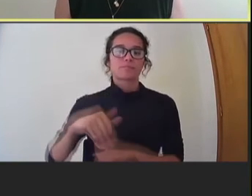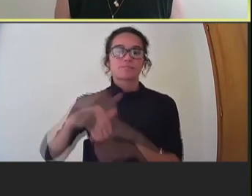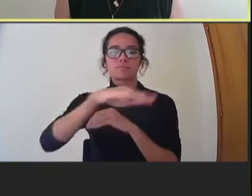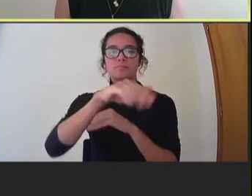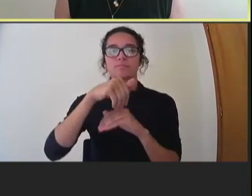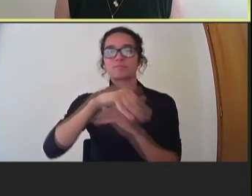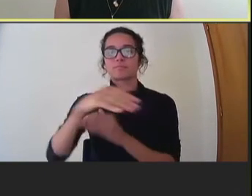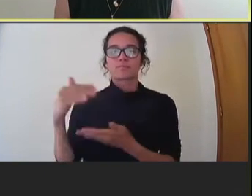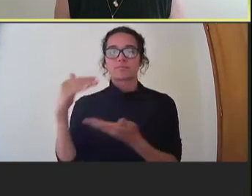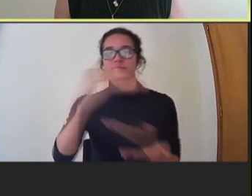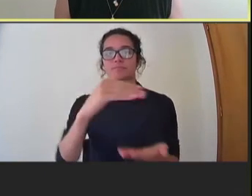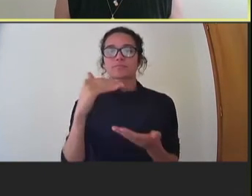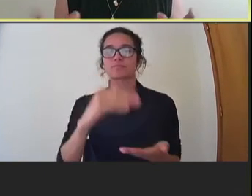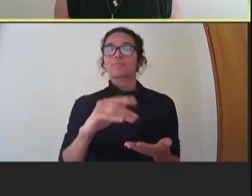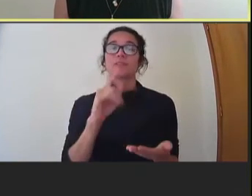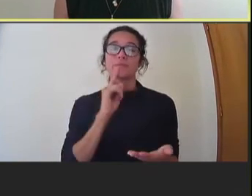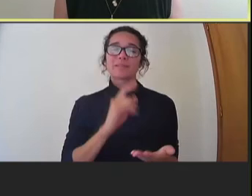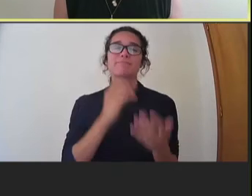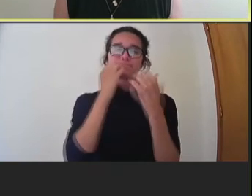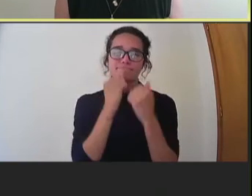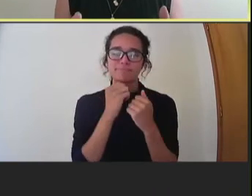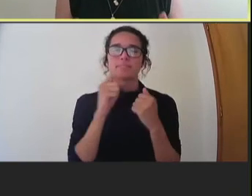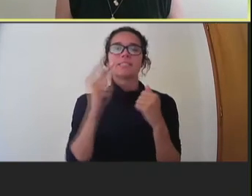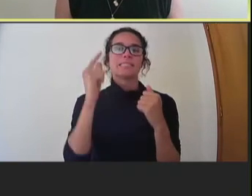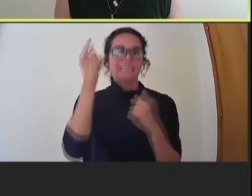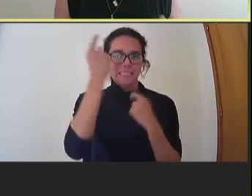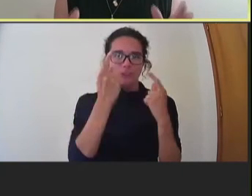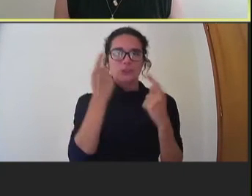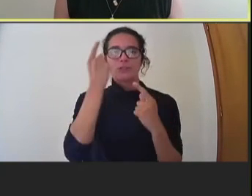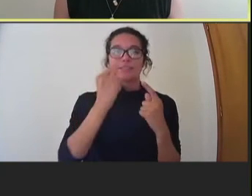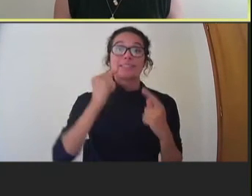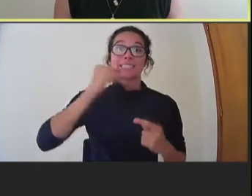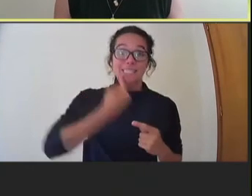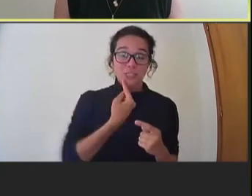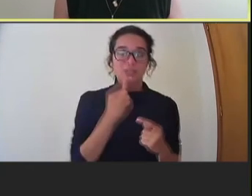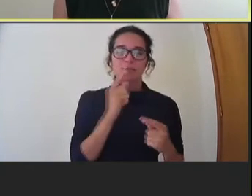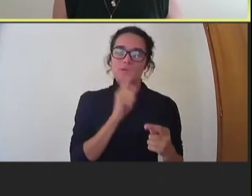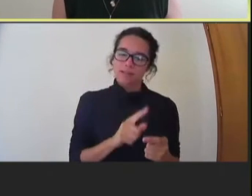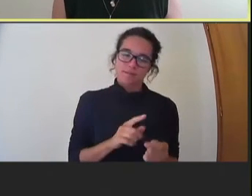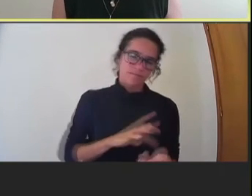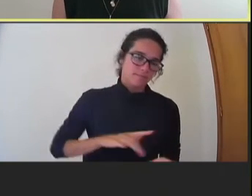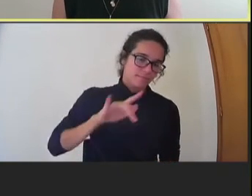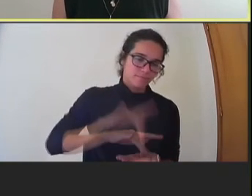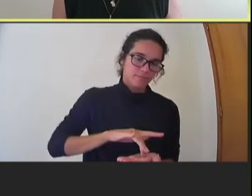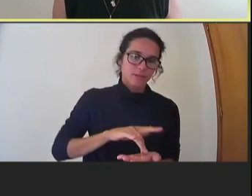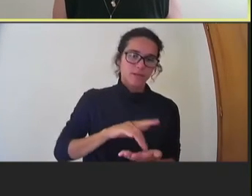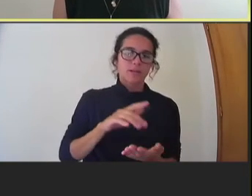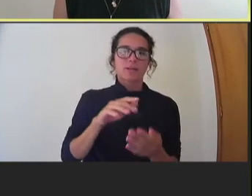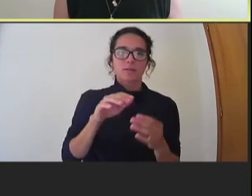very seriously. And it's absolutely central to what we can provide to governments.